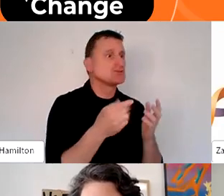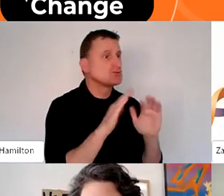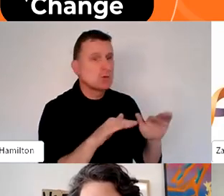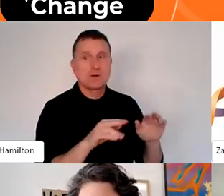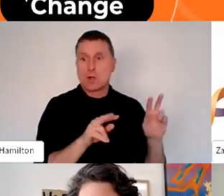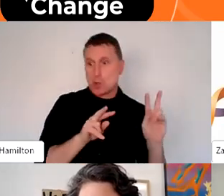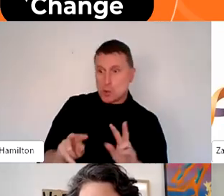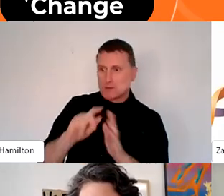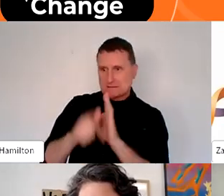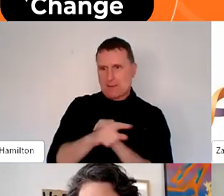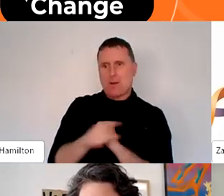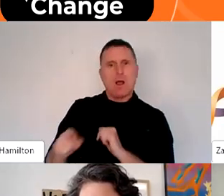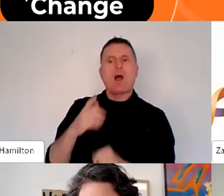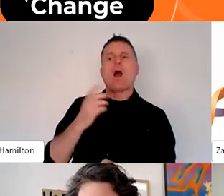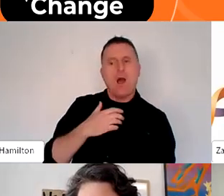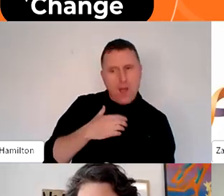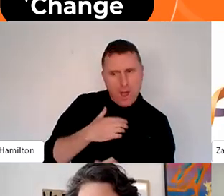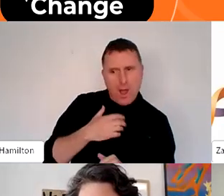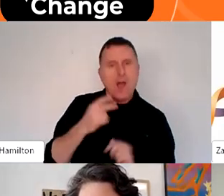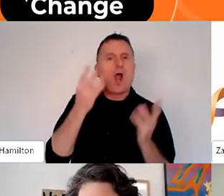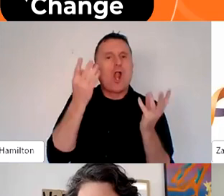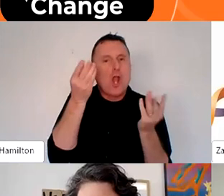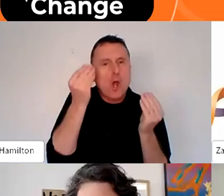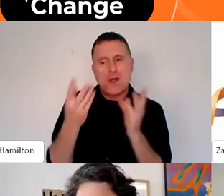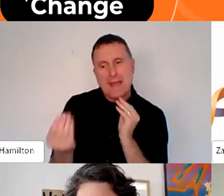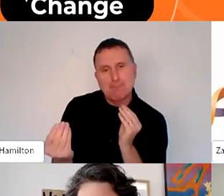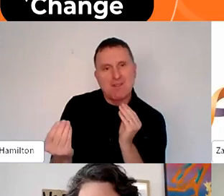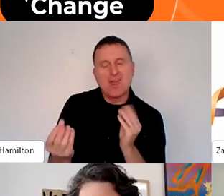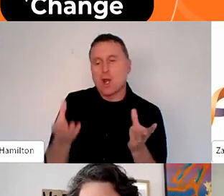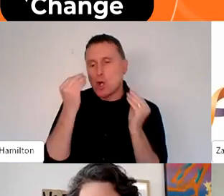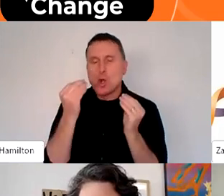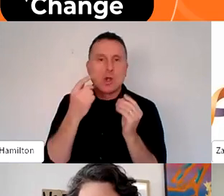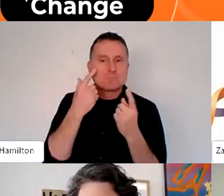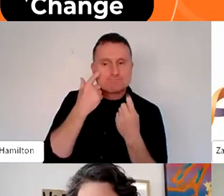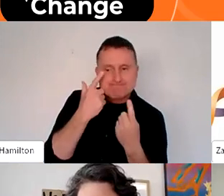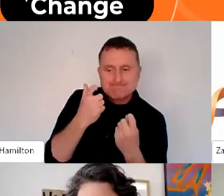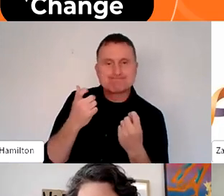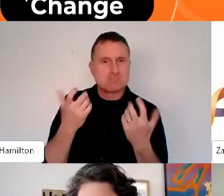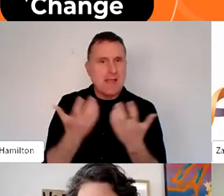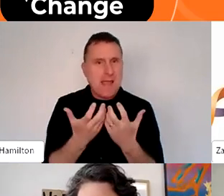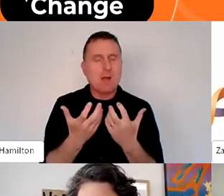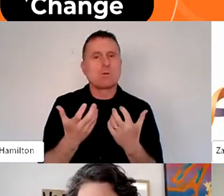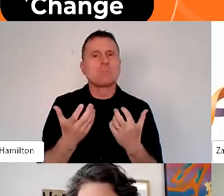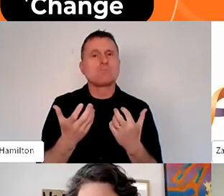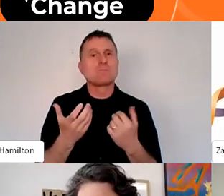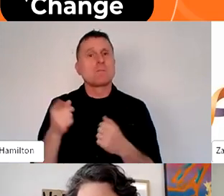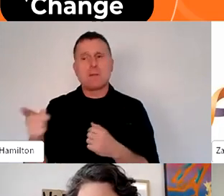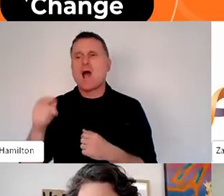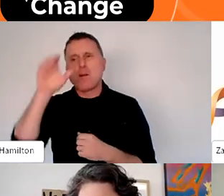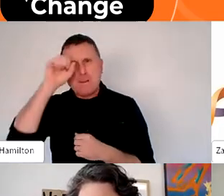those children, we had a wee girl with severe cerebral palsy, she went to more birthday parties than anyone else in the class because